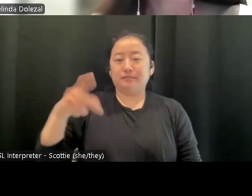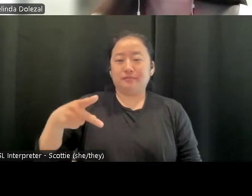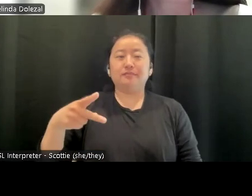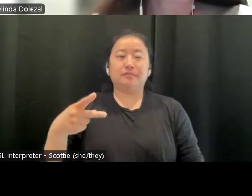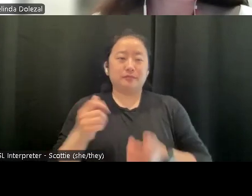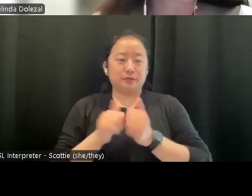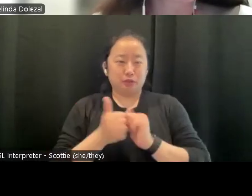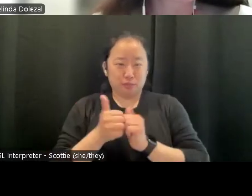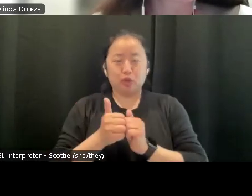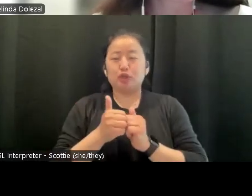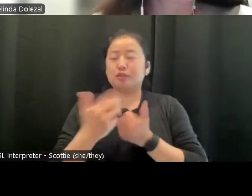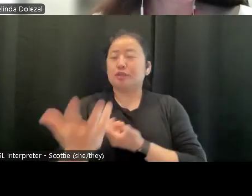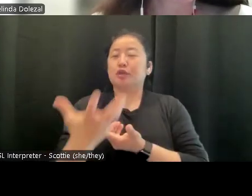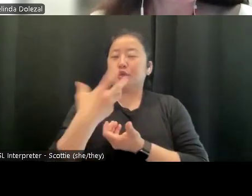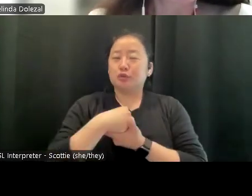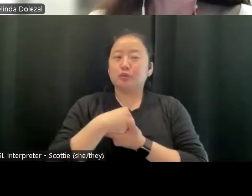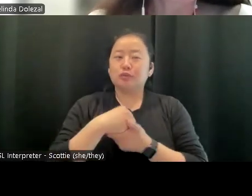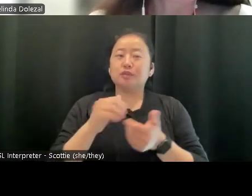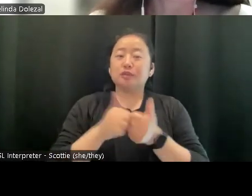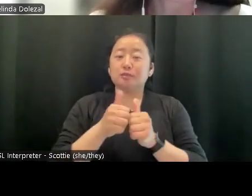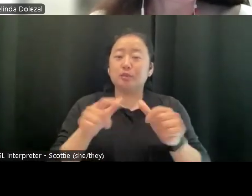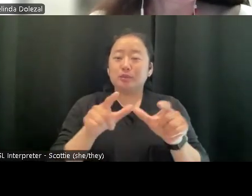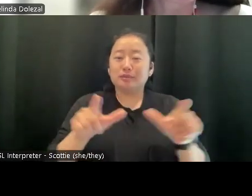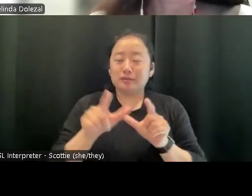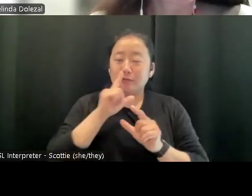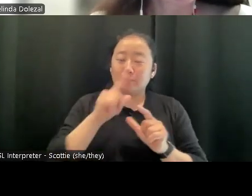for youth and adults with disabilities. It offers a range of sports activities